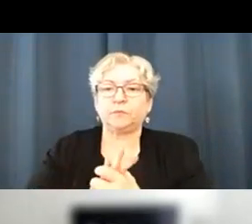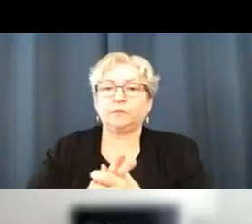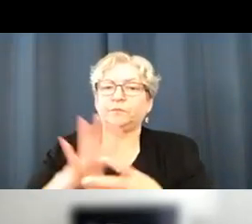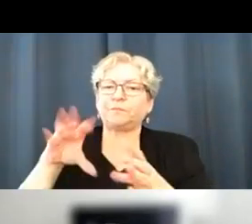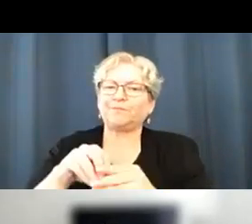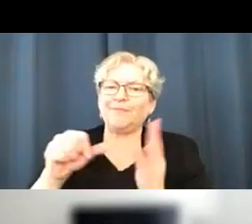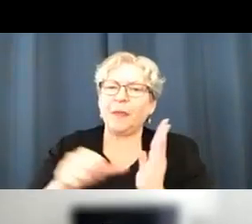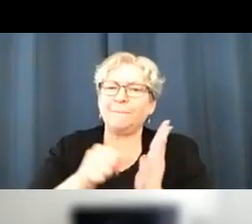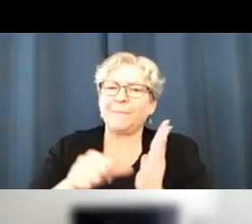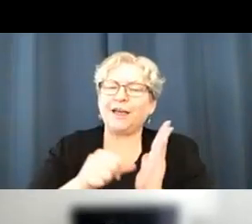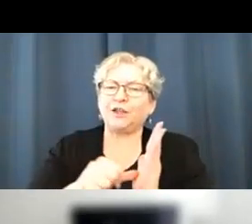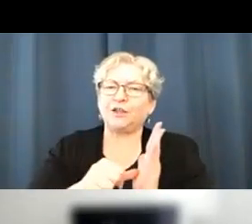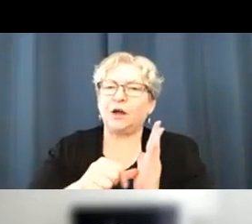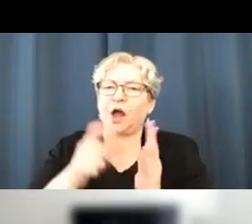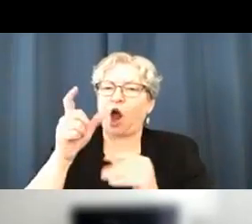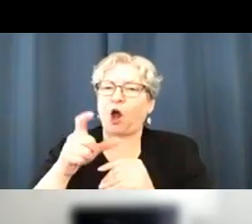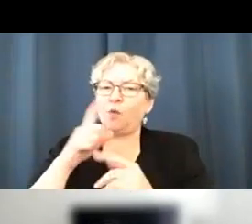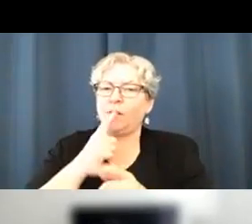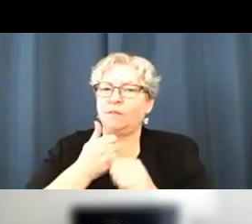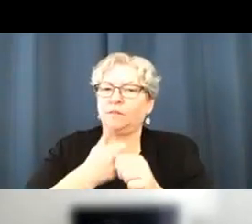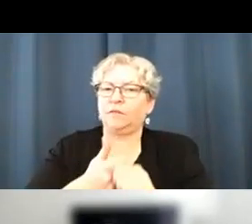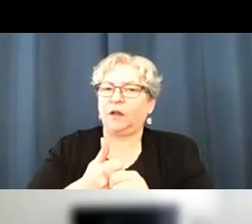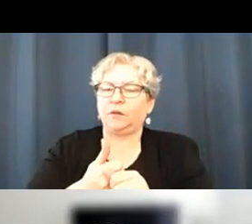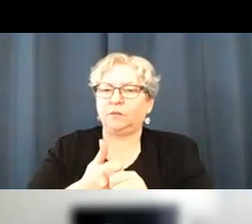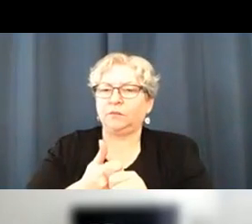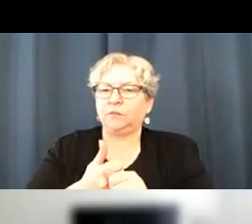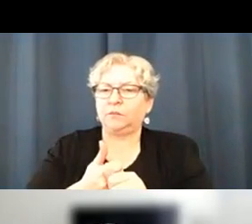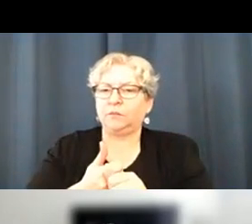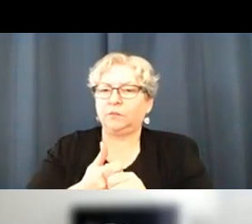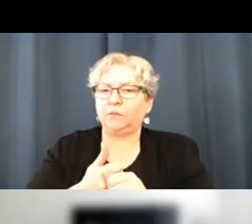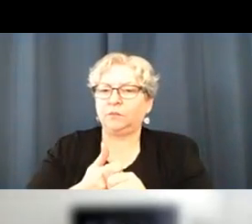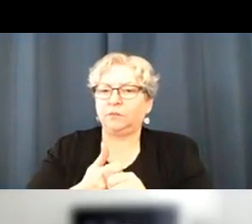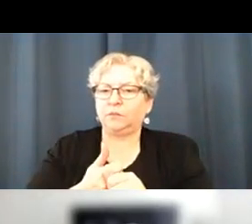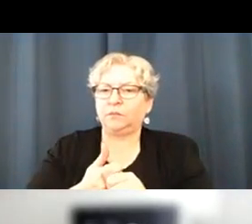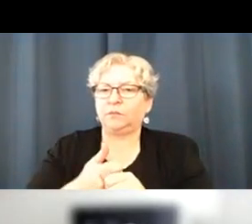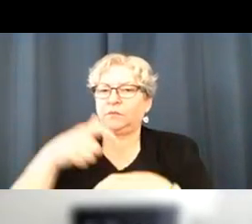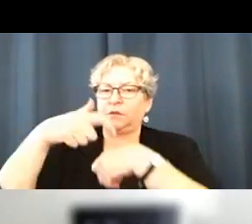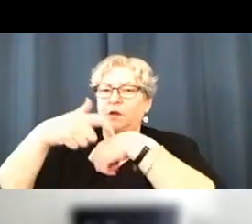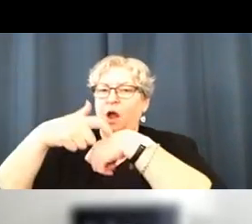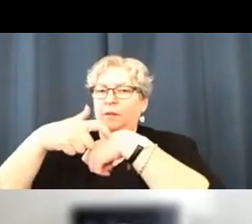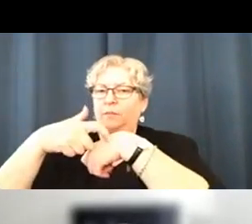And the articles were aligned chronologically. And so, card one was the most recent,